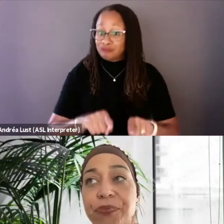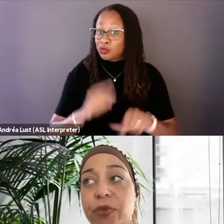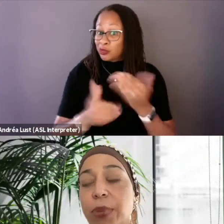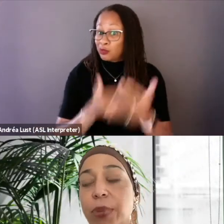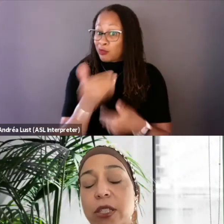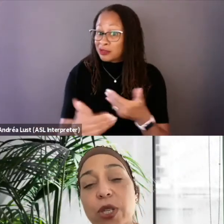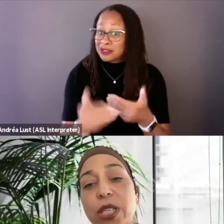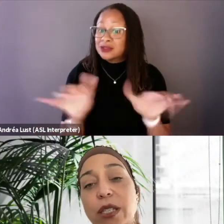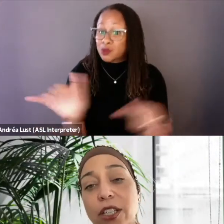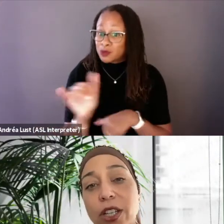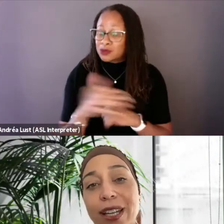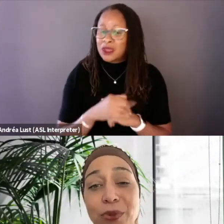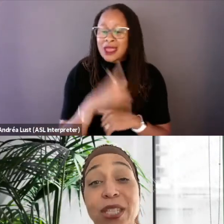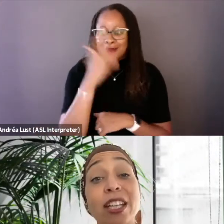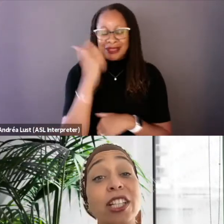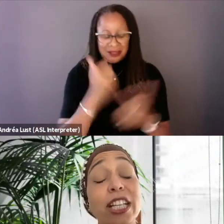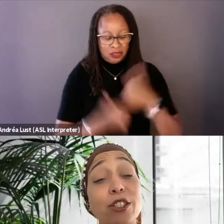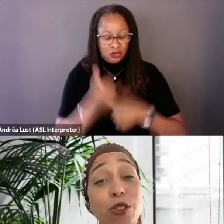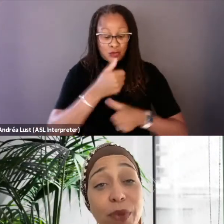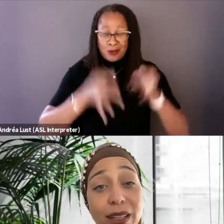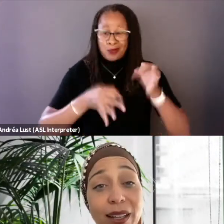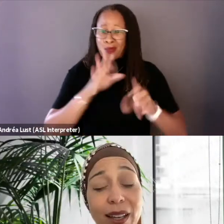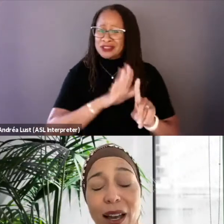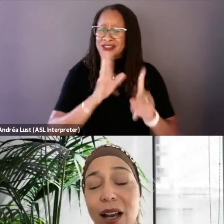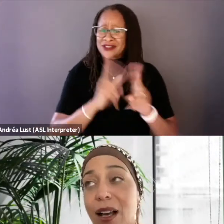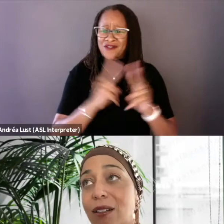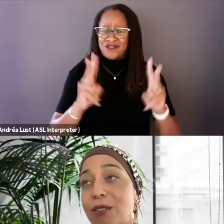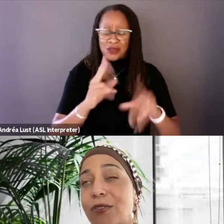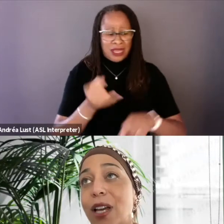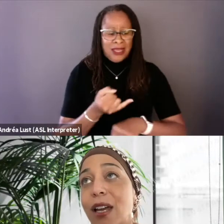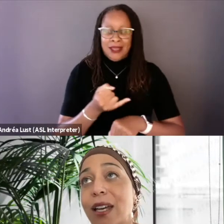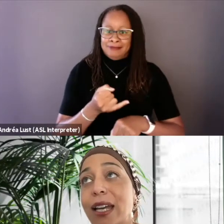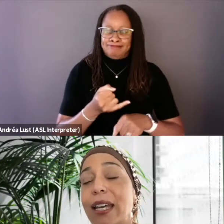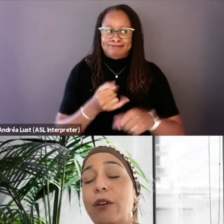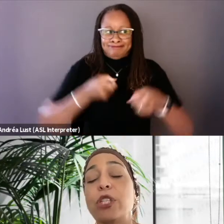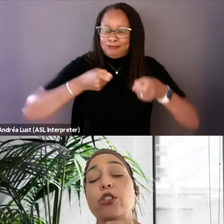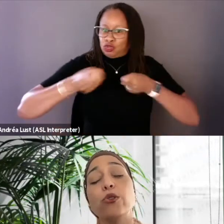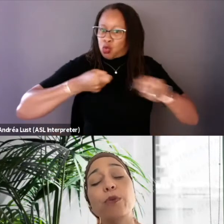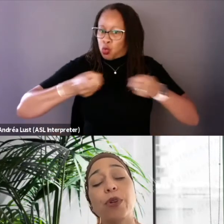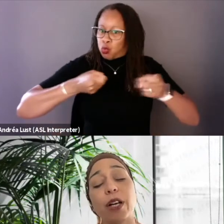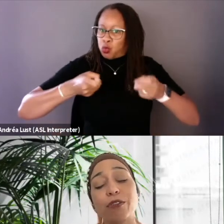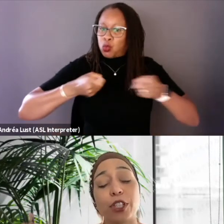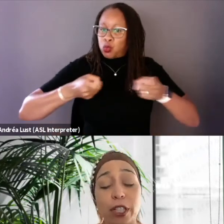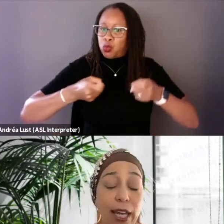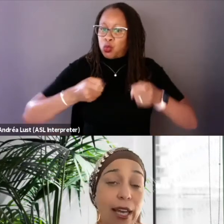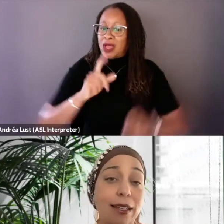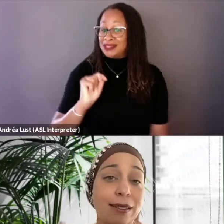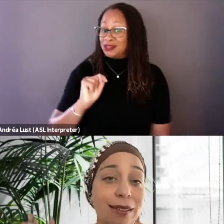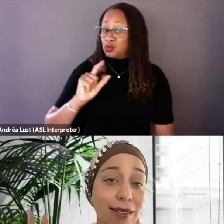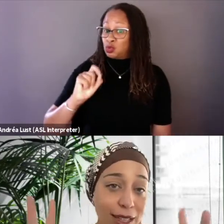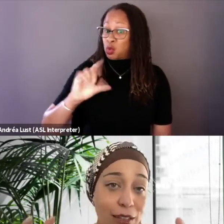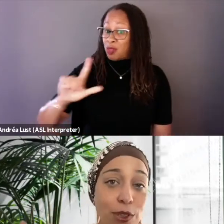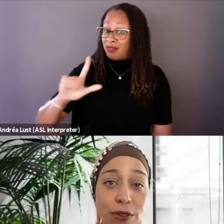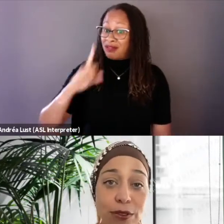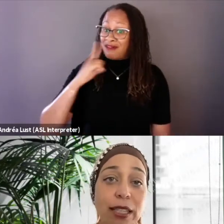because it was such an instrument of... It was a tool both for good and evil, right?